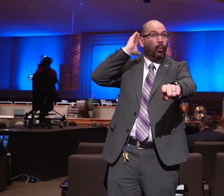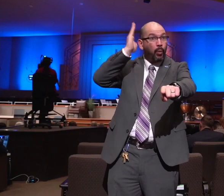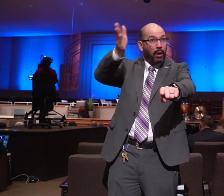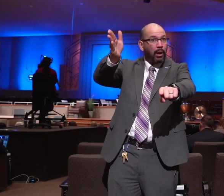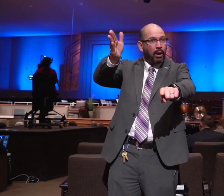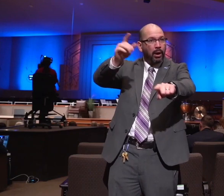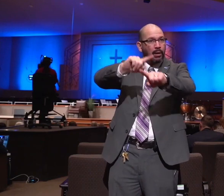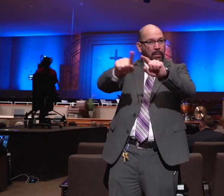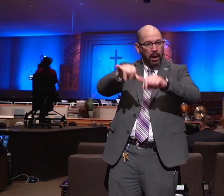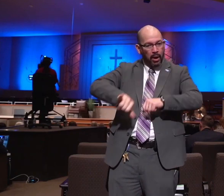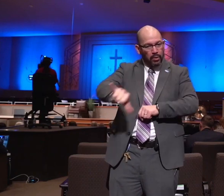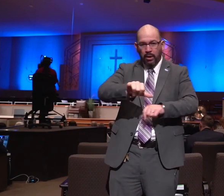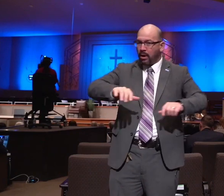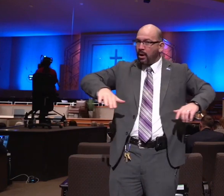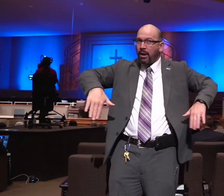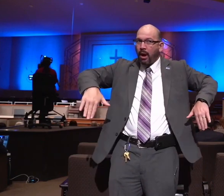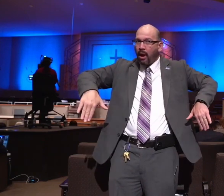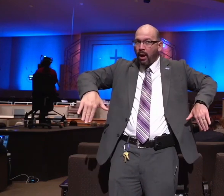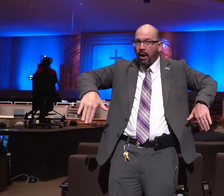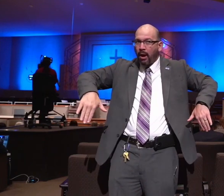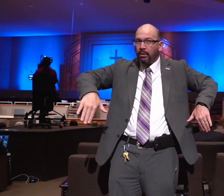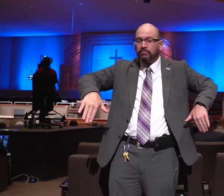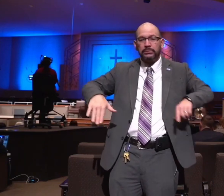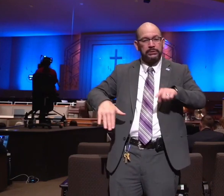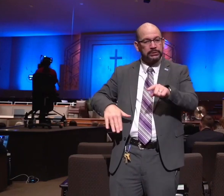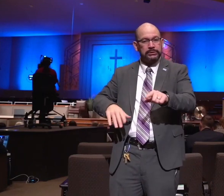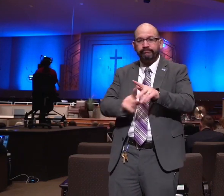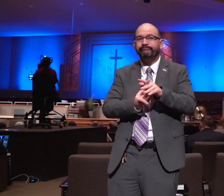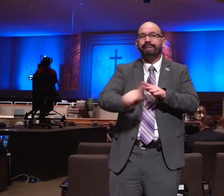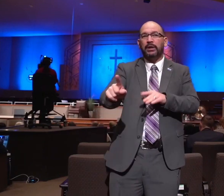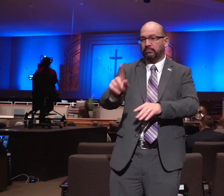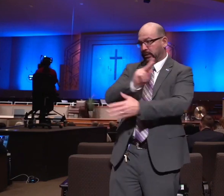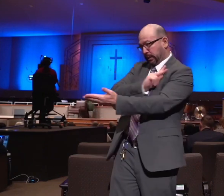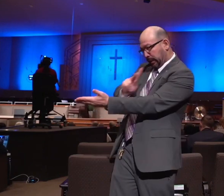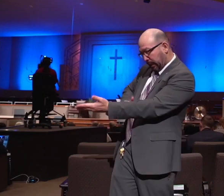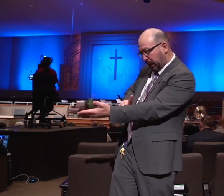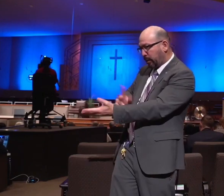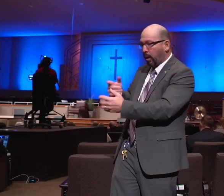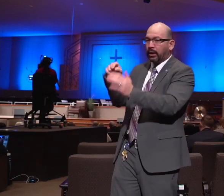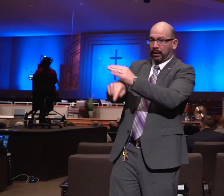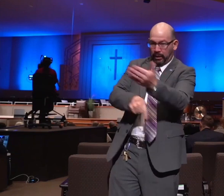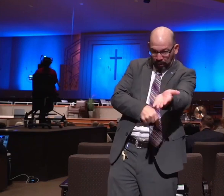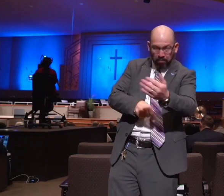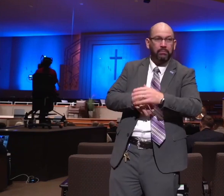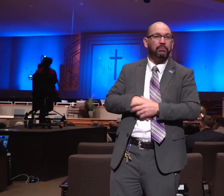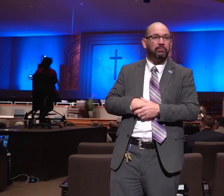he's a fugitive he's a runaway